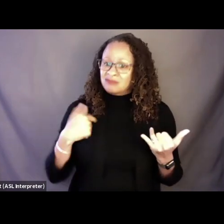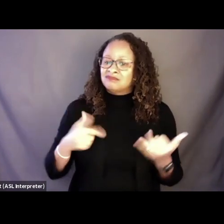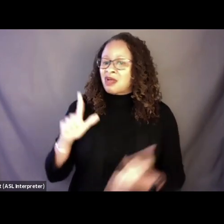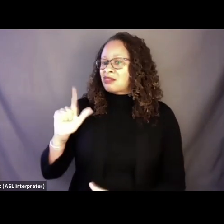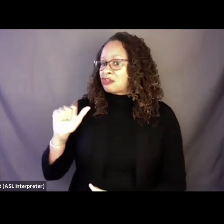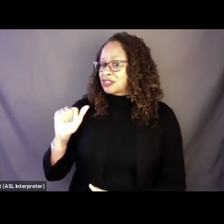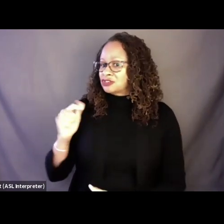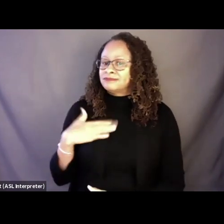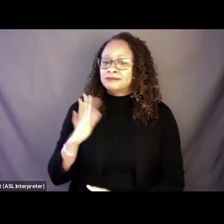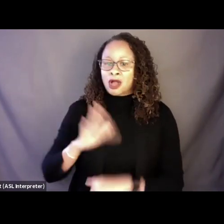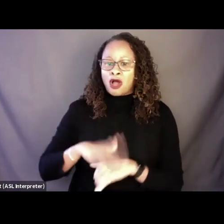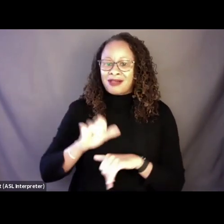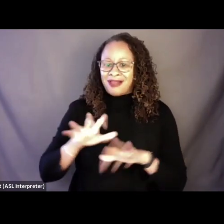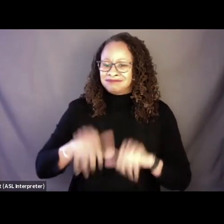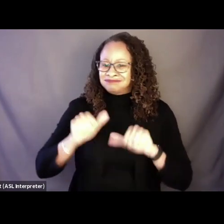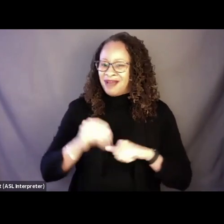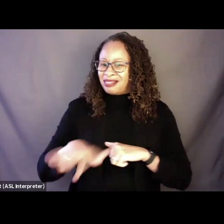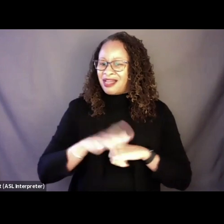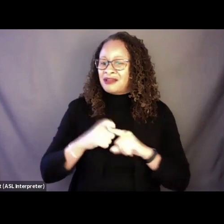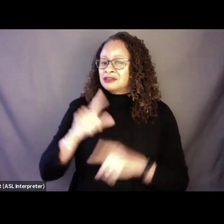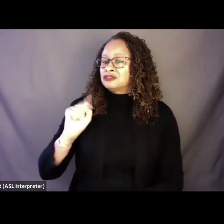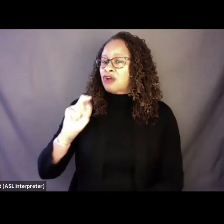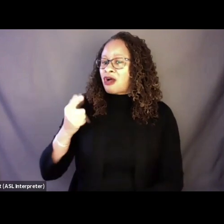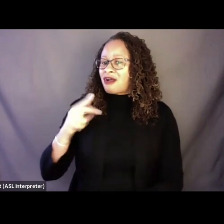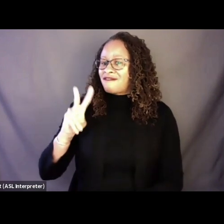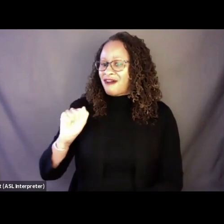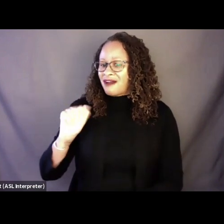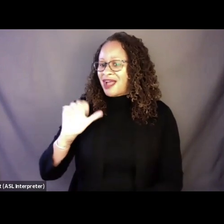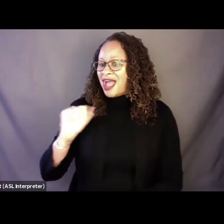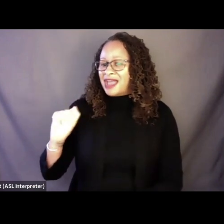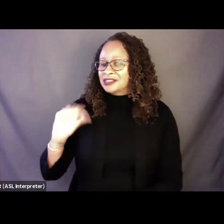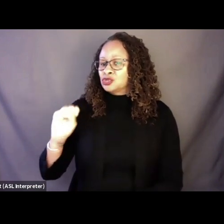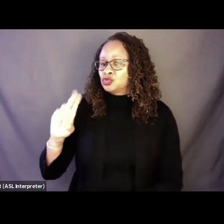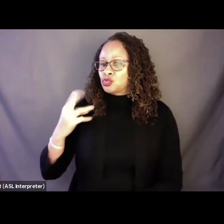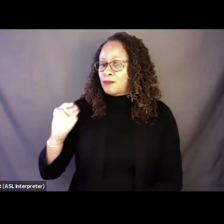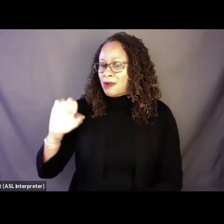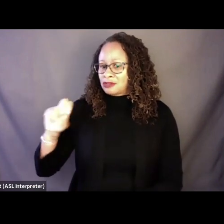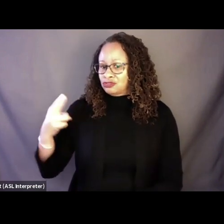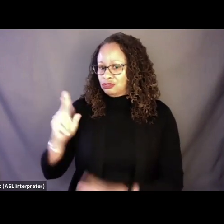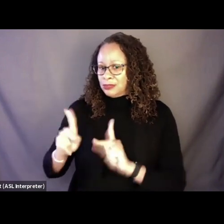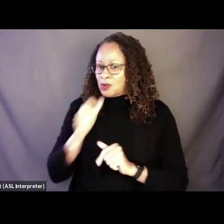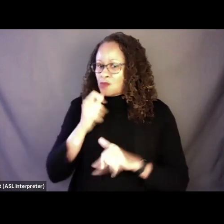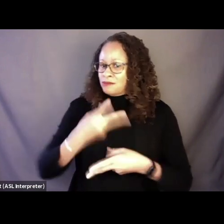which is on the unceded land of the Tongva and Chumash people who have been stewards of this land for generations.